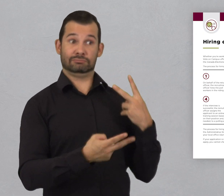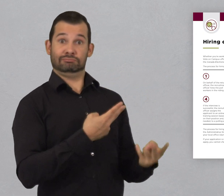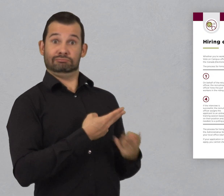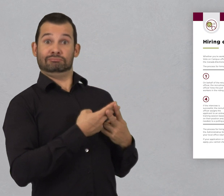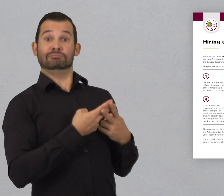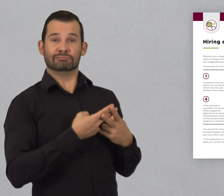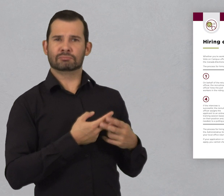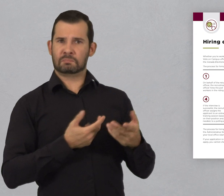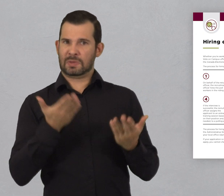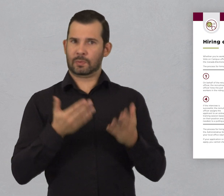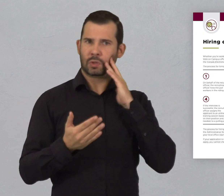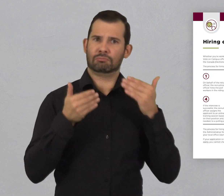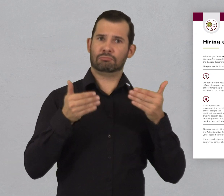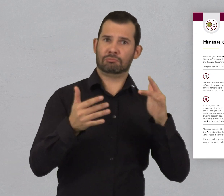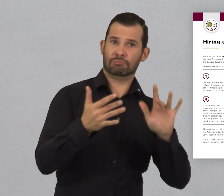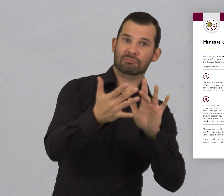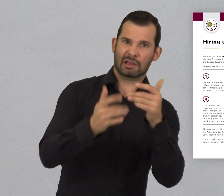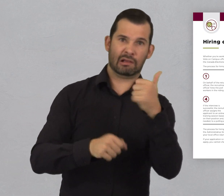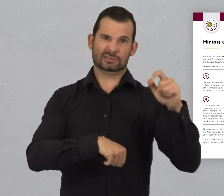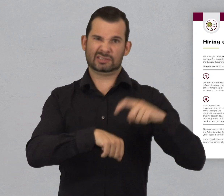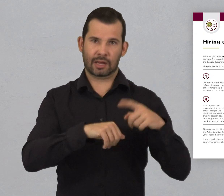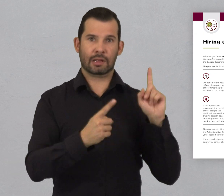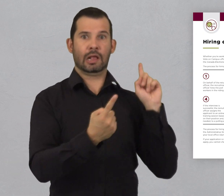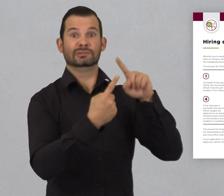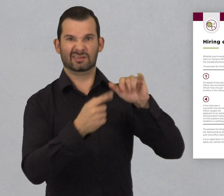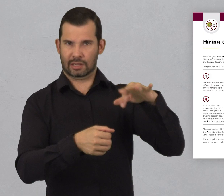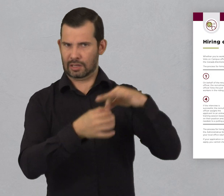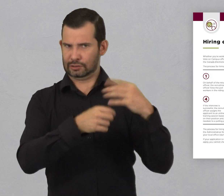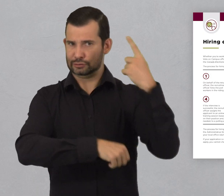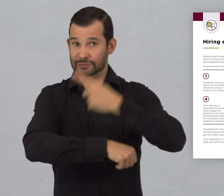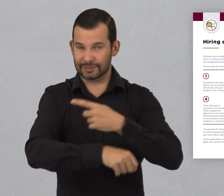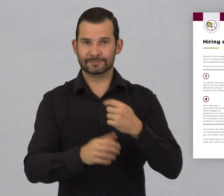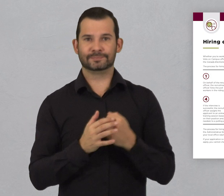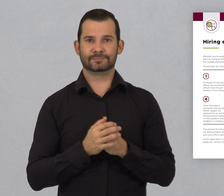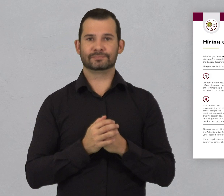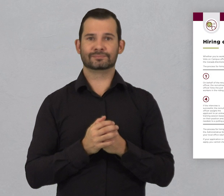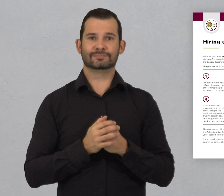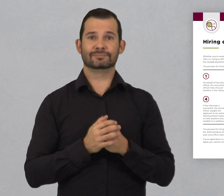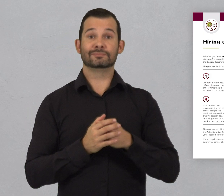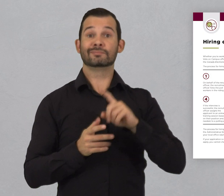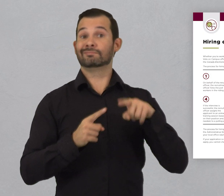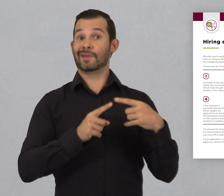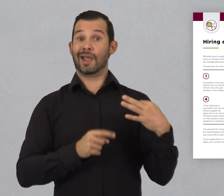you may be contacted anytime until election day. Once you apply, you cannot check the